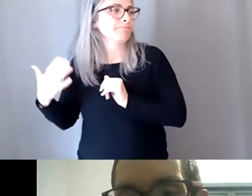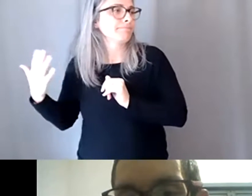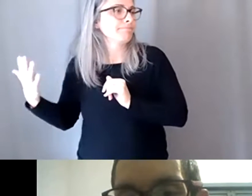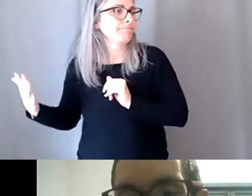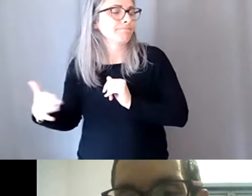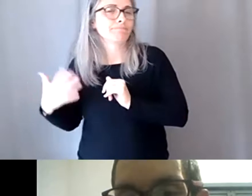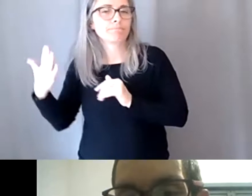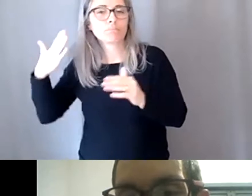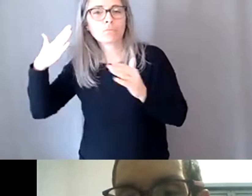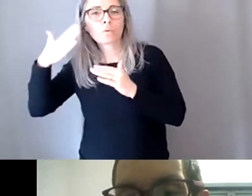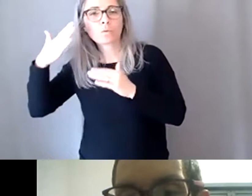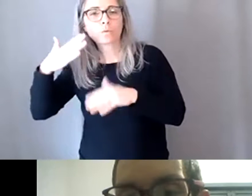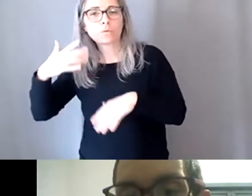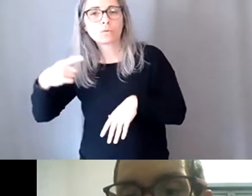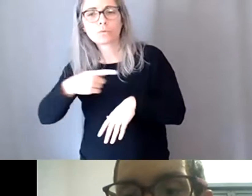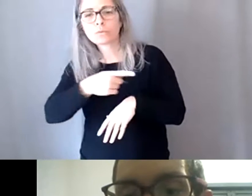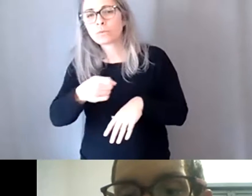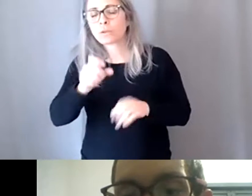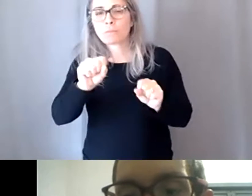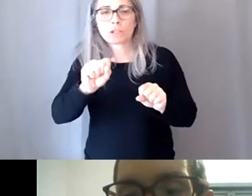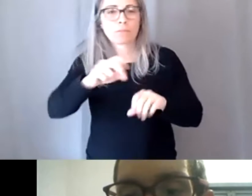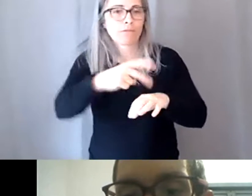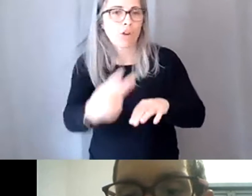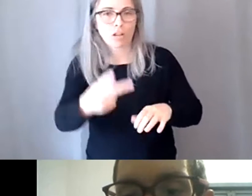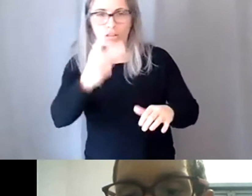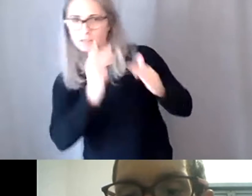be aware that someone might fall and be ready to anticipate that it just sort of